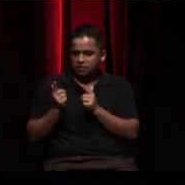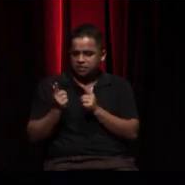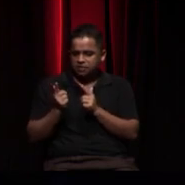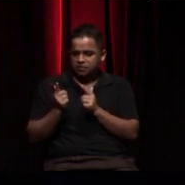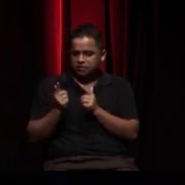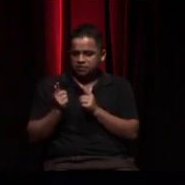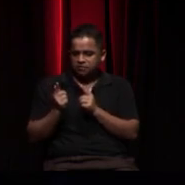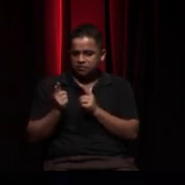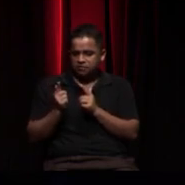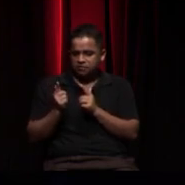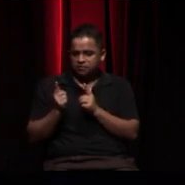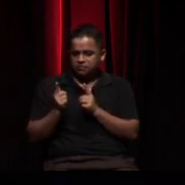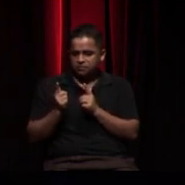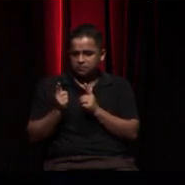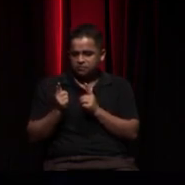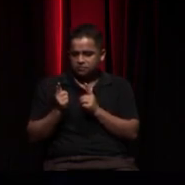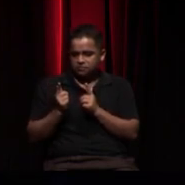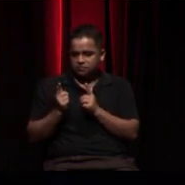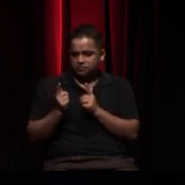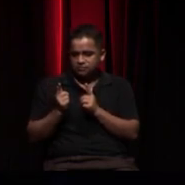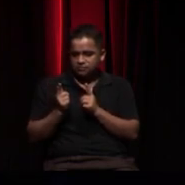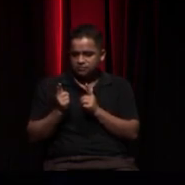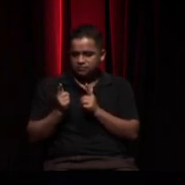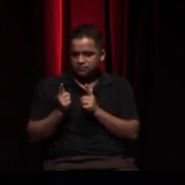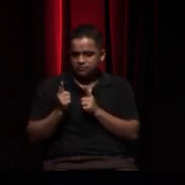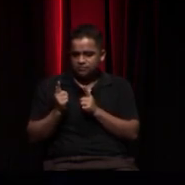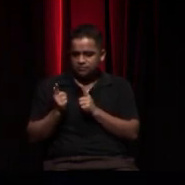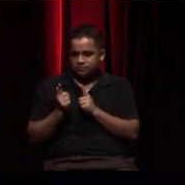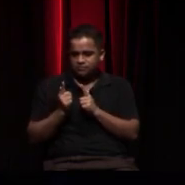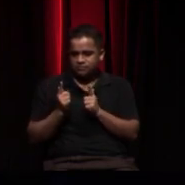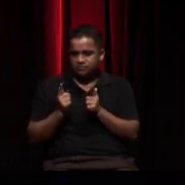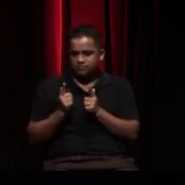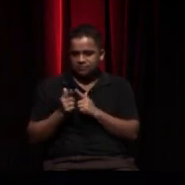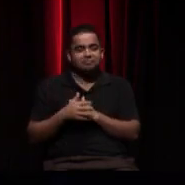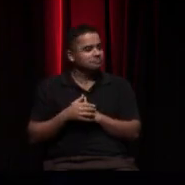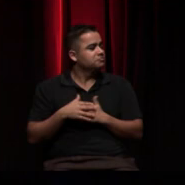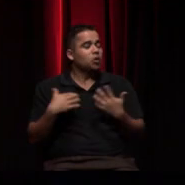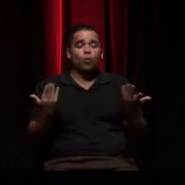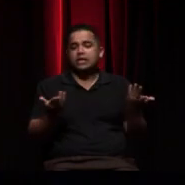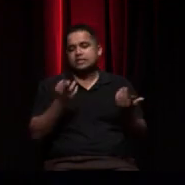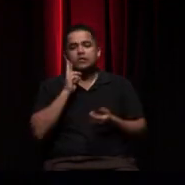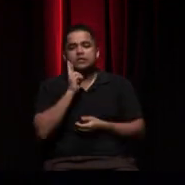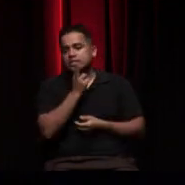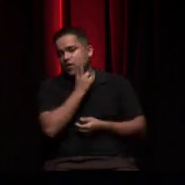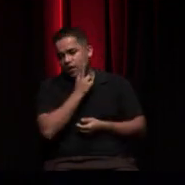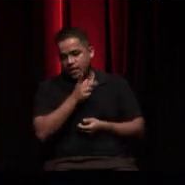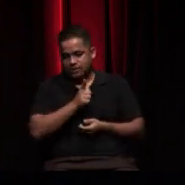On the contrary, everybody says: “Michelin Guide stars… Which are the restaurants in the Michelin Guide?”